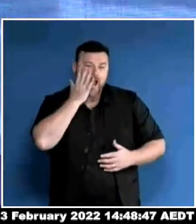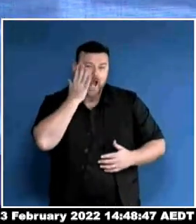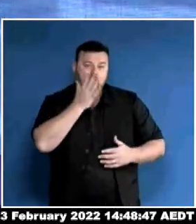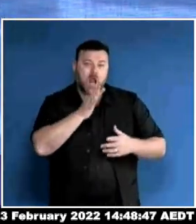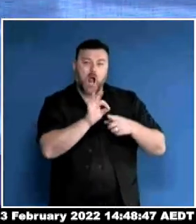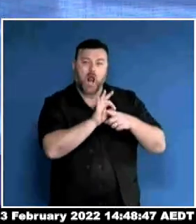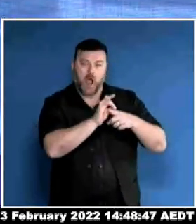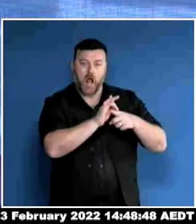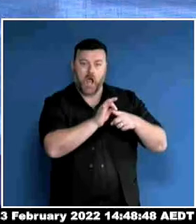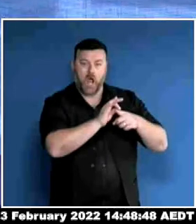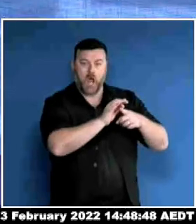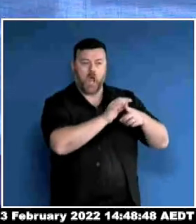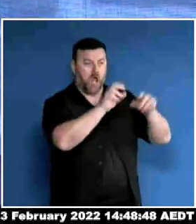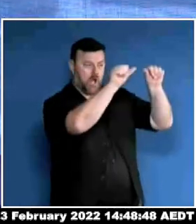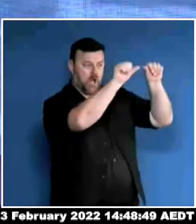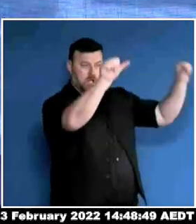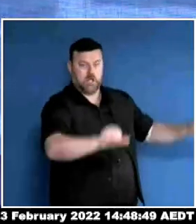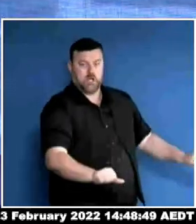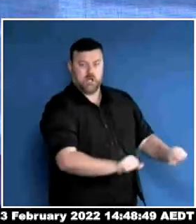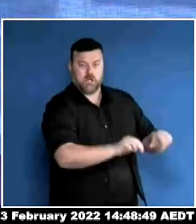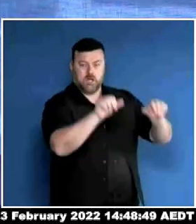desk and the red signage.